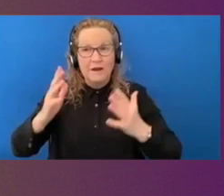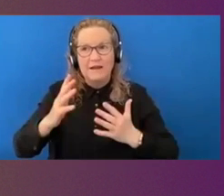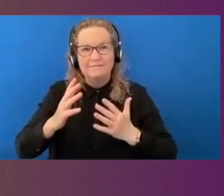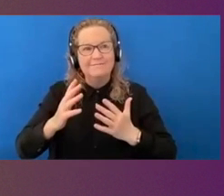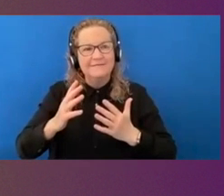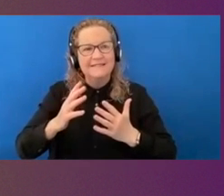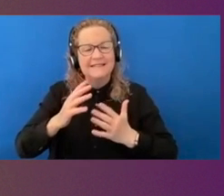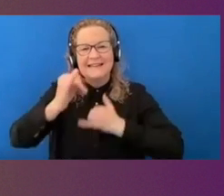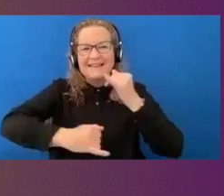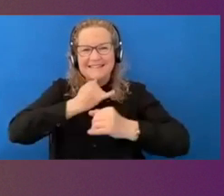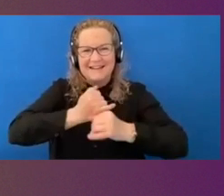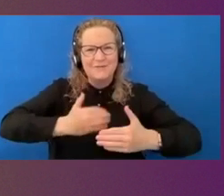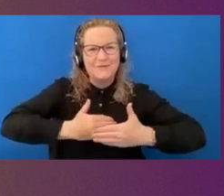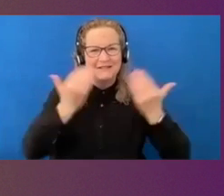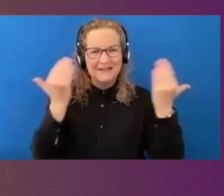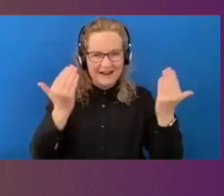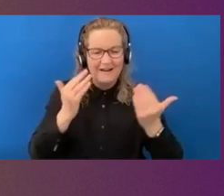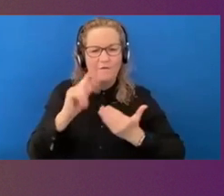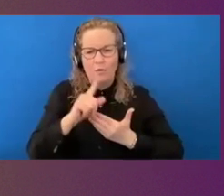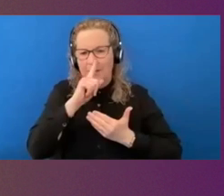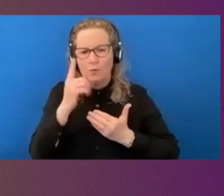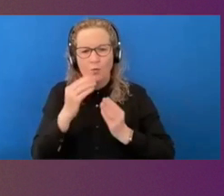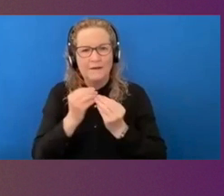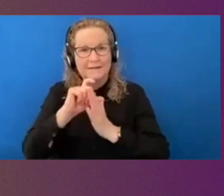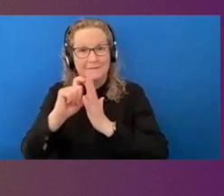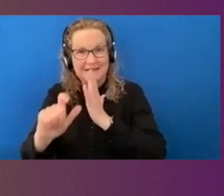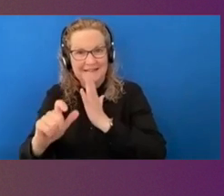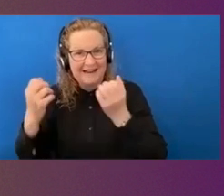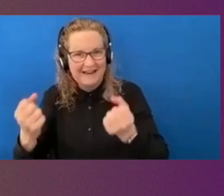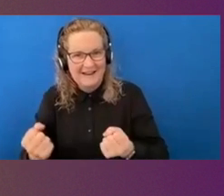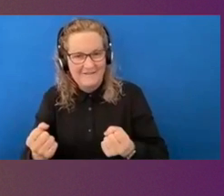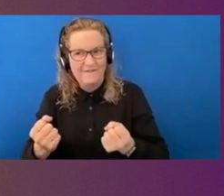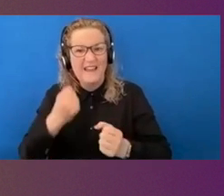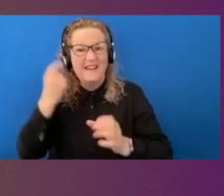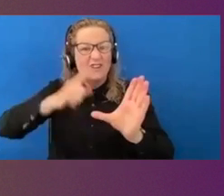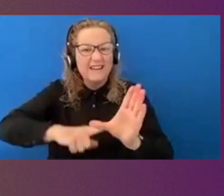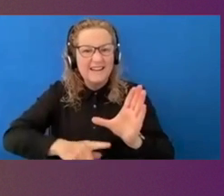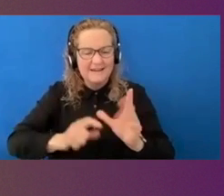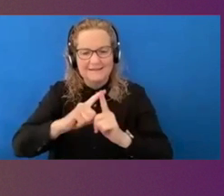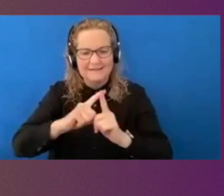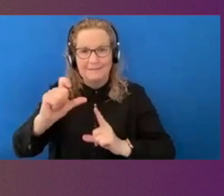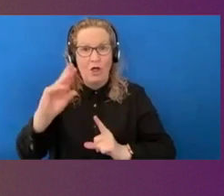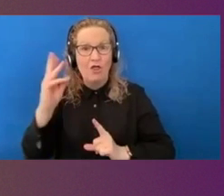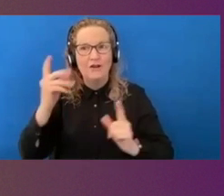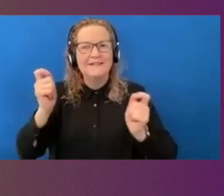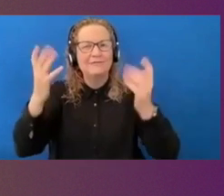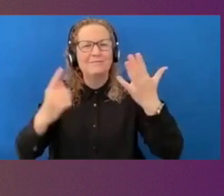observed day celebrated internationally on the 3rd of December each year it aims to increase public